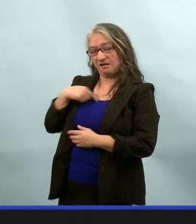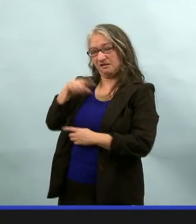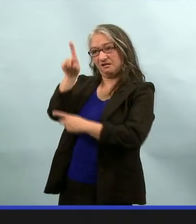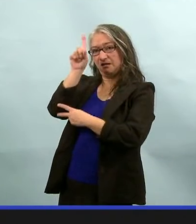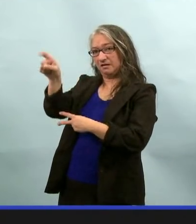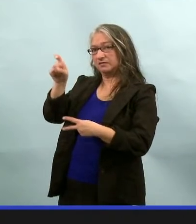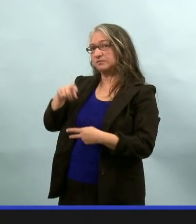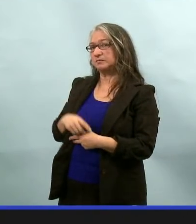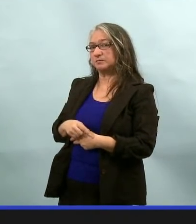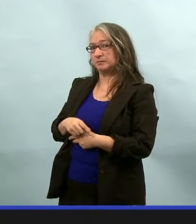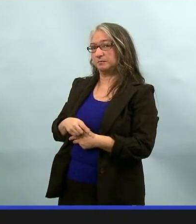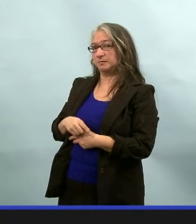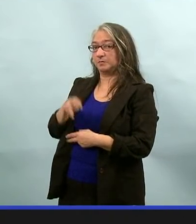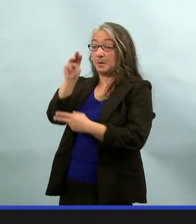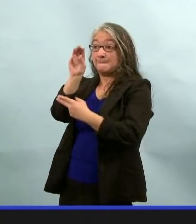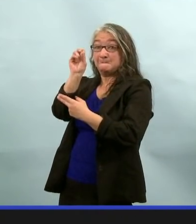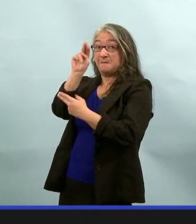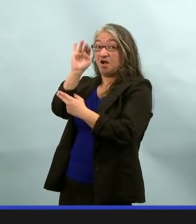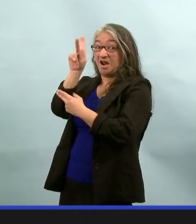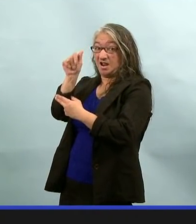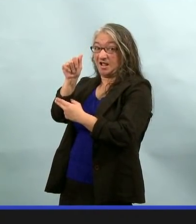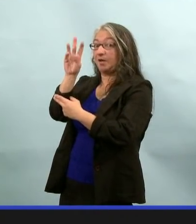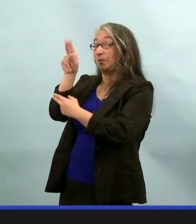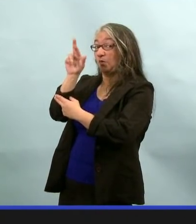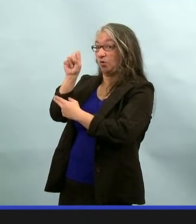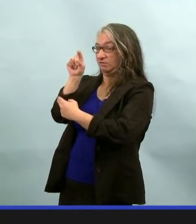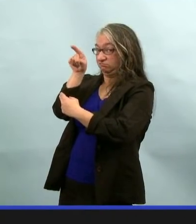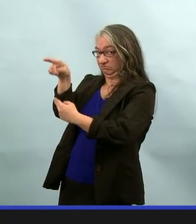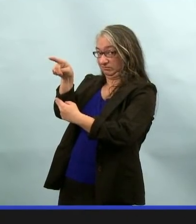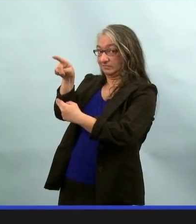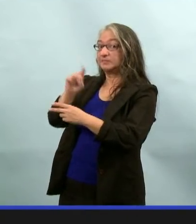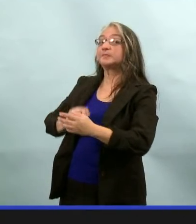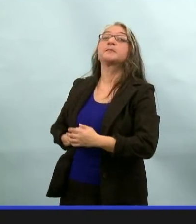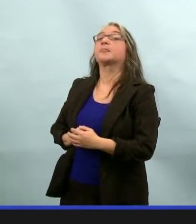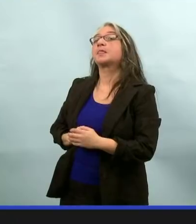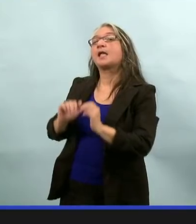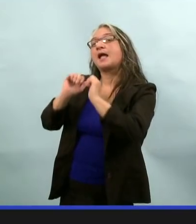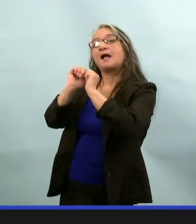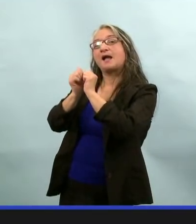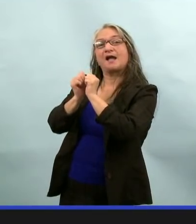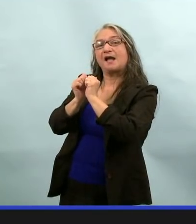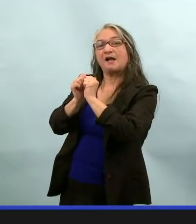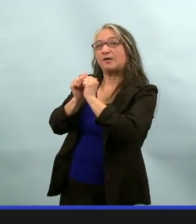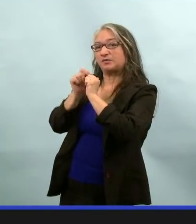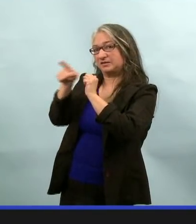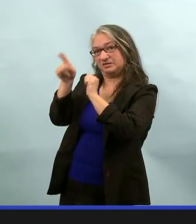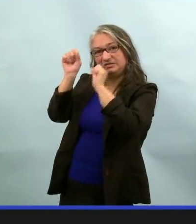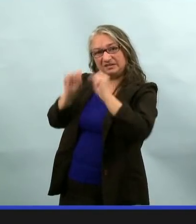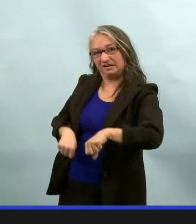increase any more icu capacity if as you've stated you're having trouble recruiting nurses